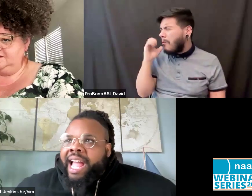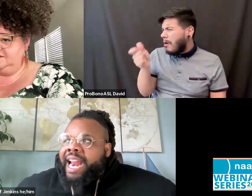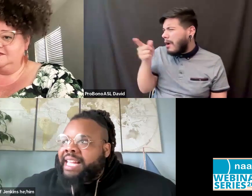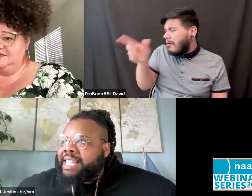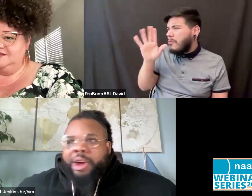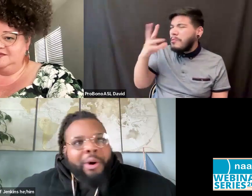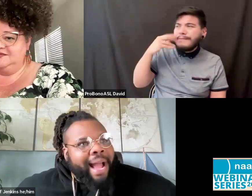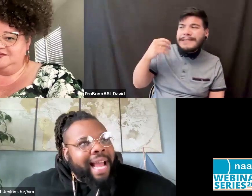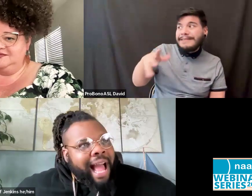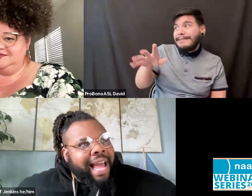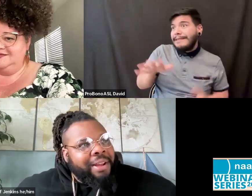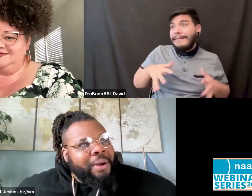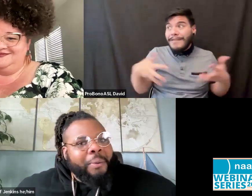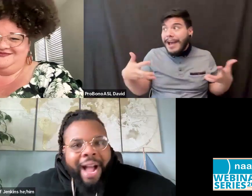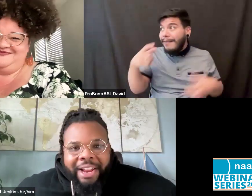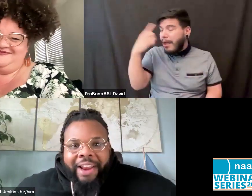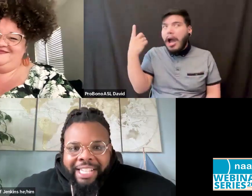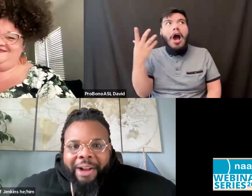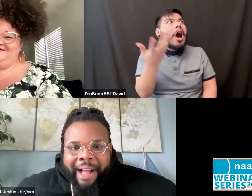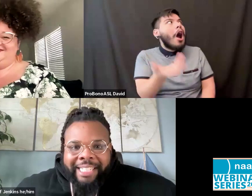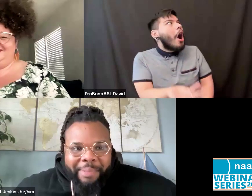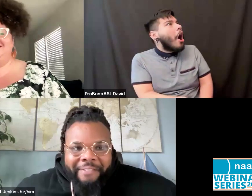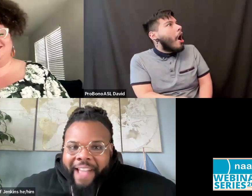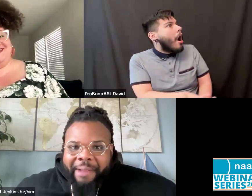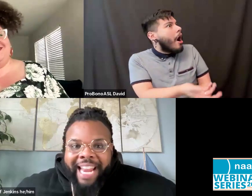And I said, my God, why don't I talk about just being bad of like,